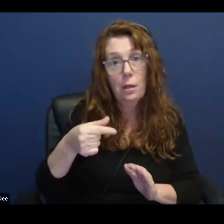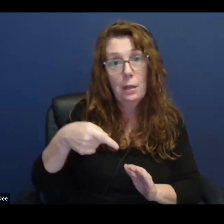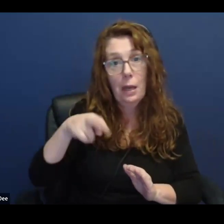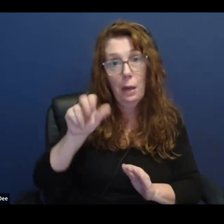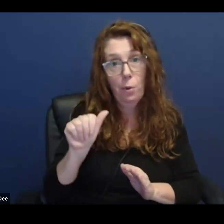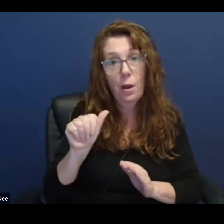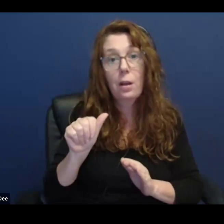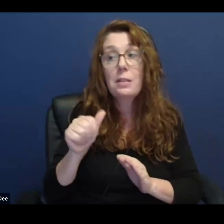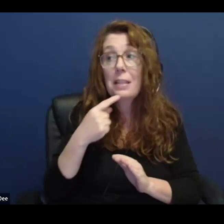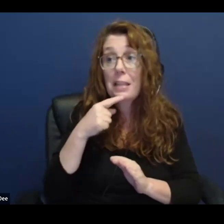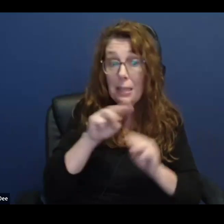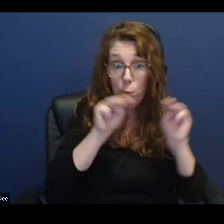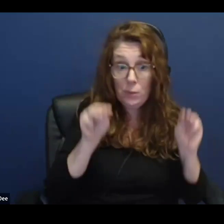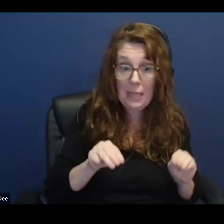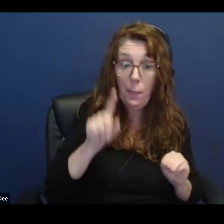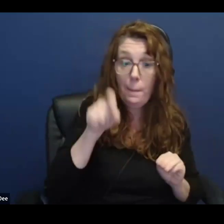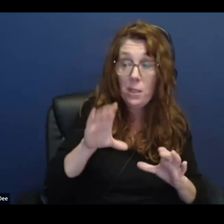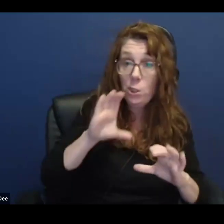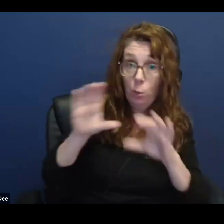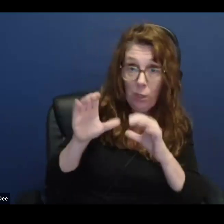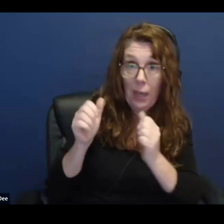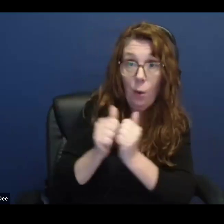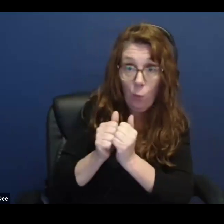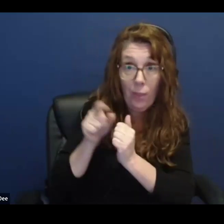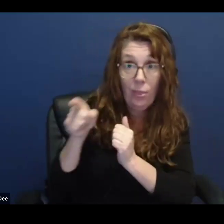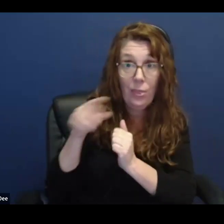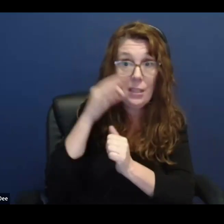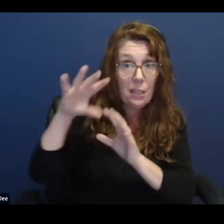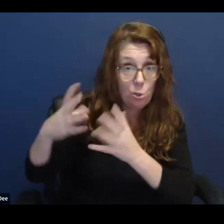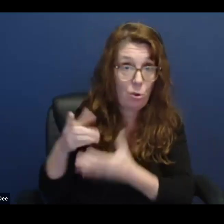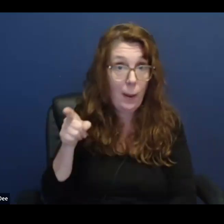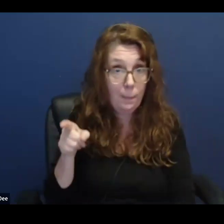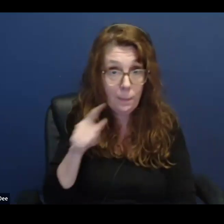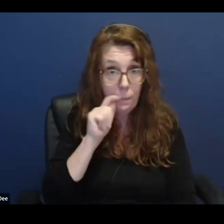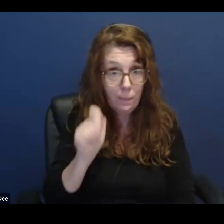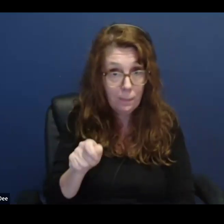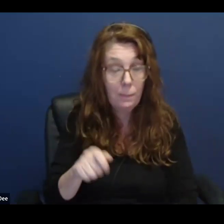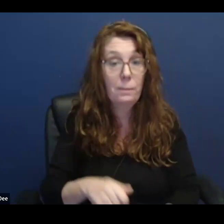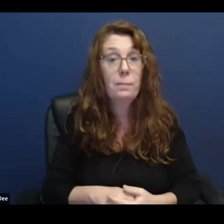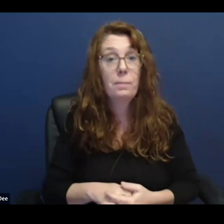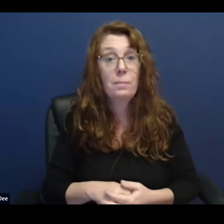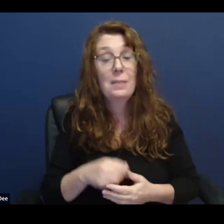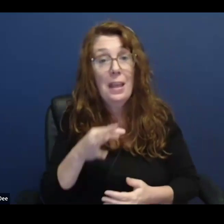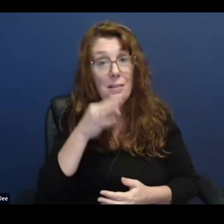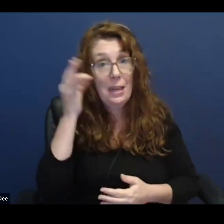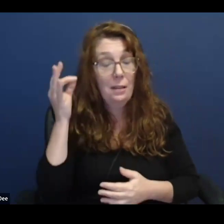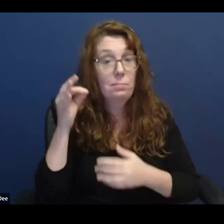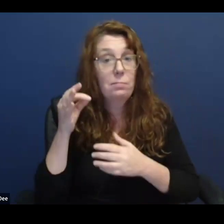museum must communicate with Indian Tribes and Native Hawaiian organizations. That is